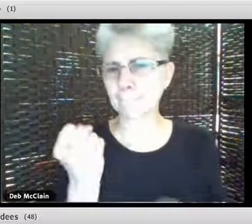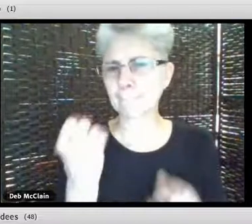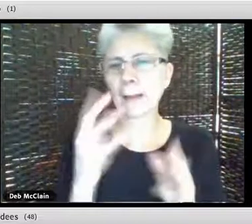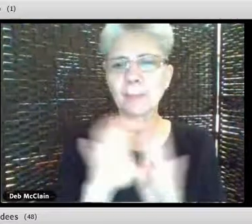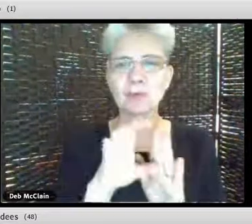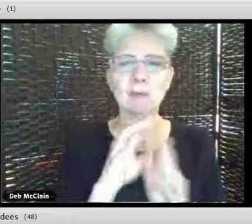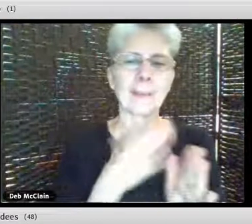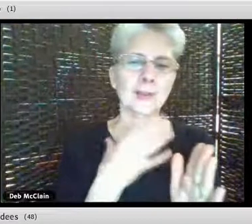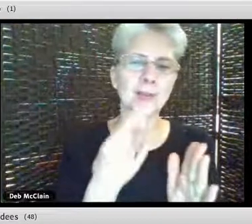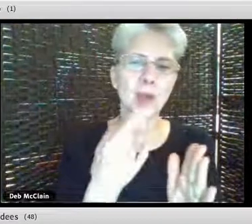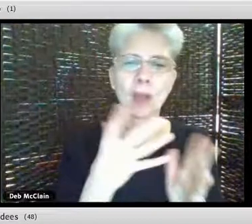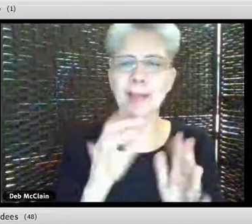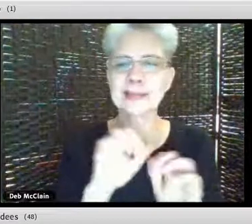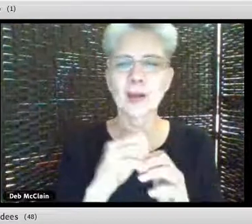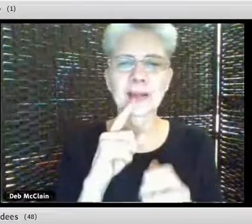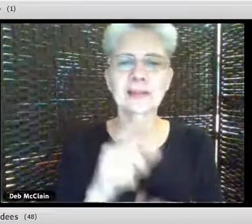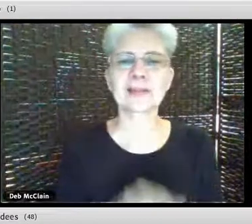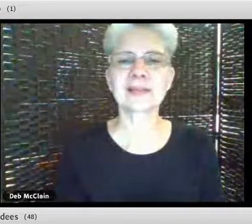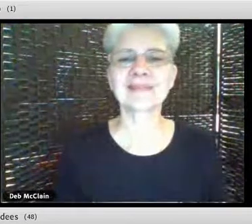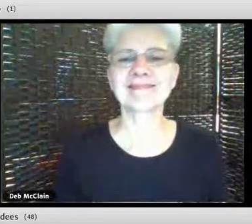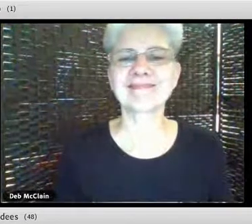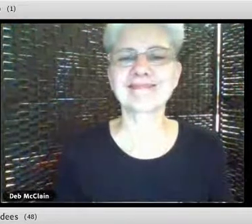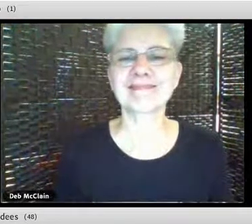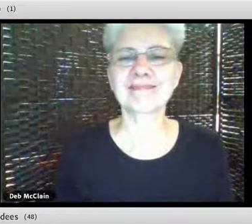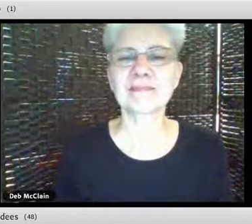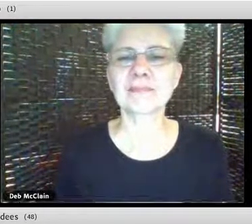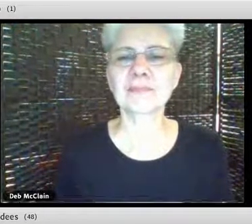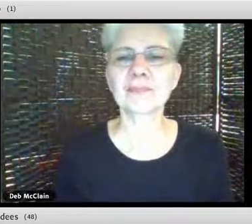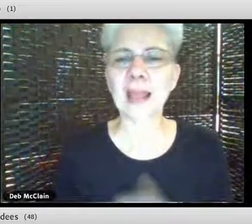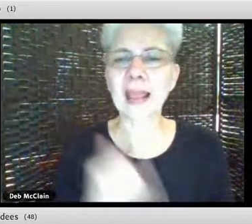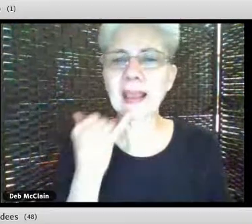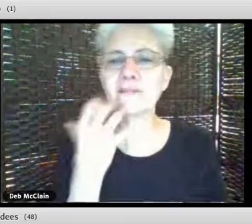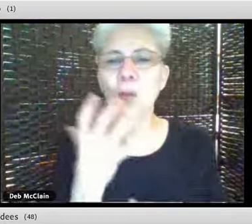This is the one I want. So I go to photos. You'll see lots of pictures of my dogs.